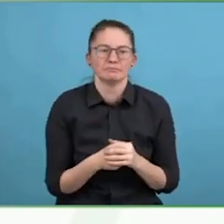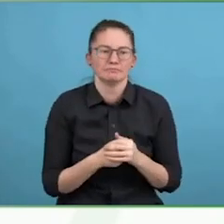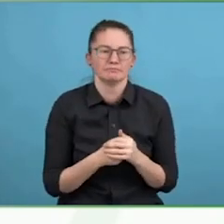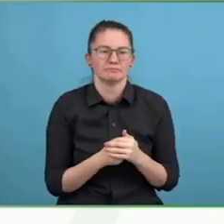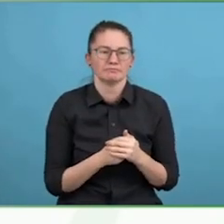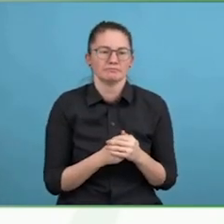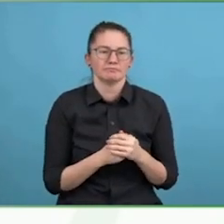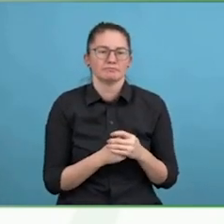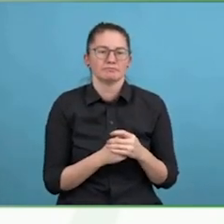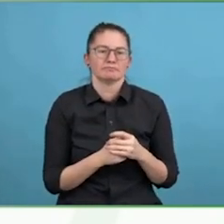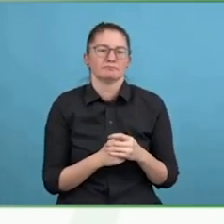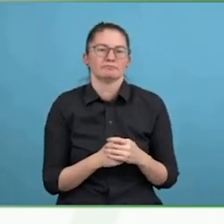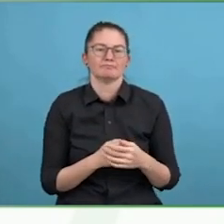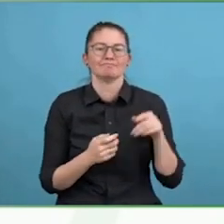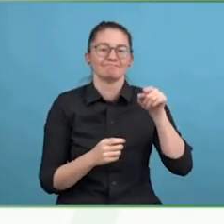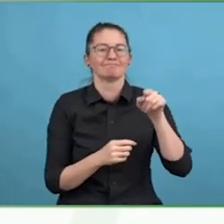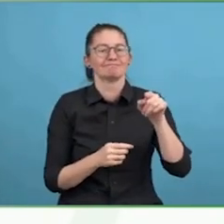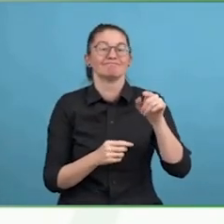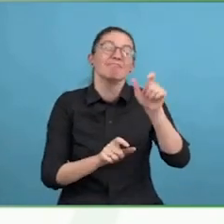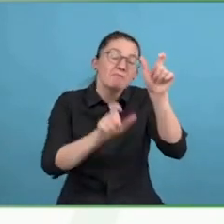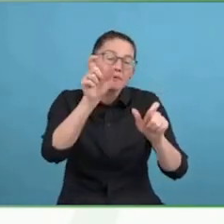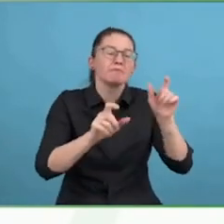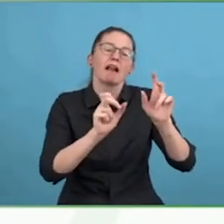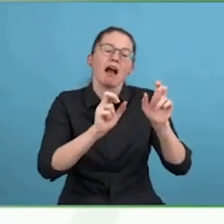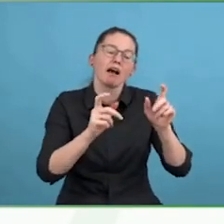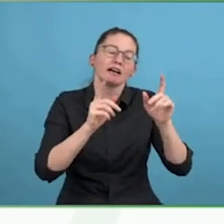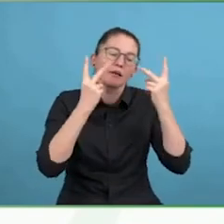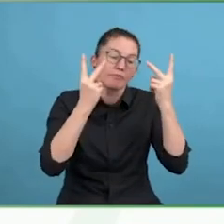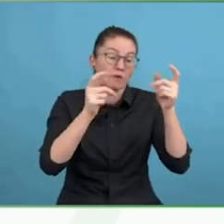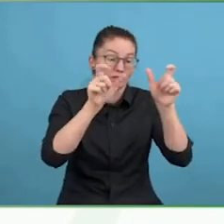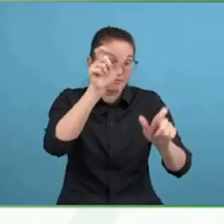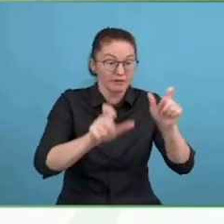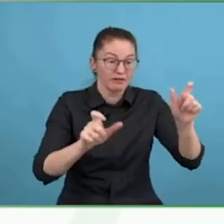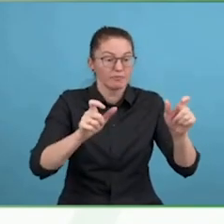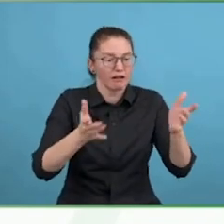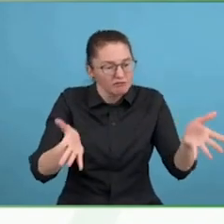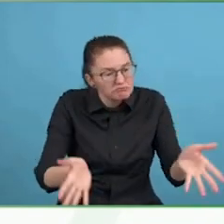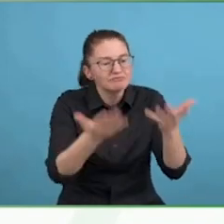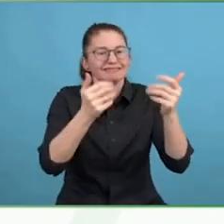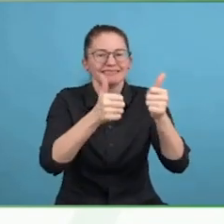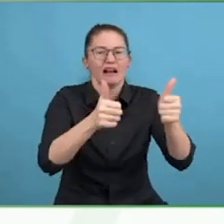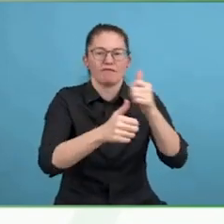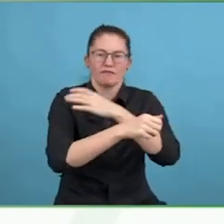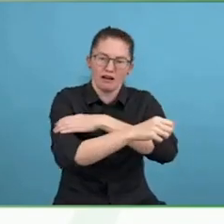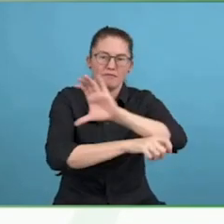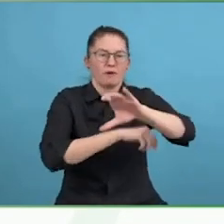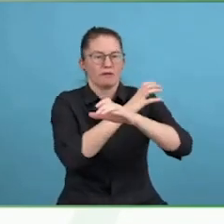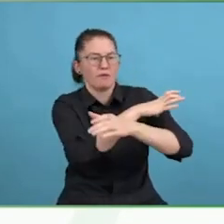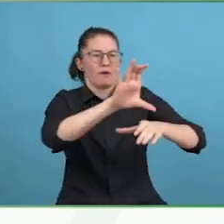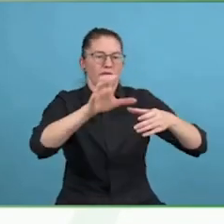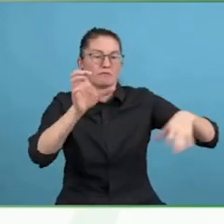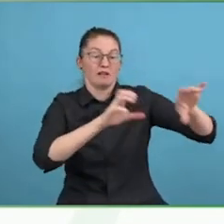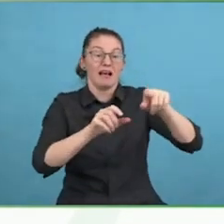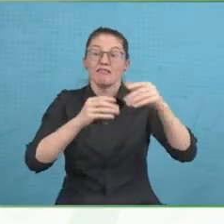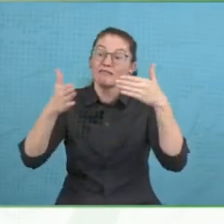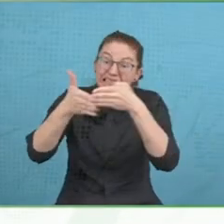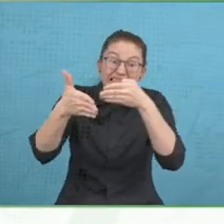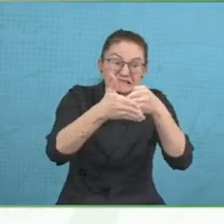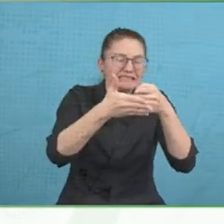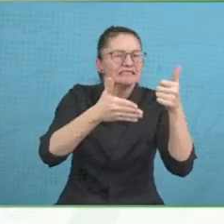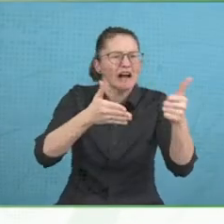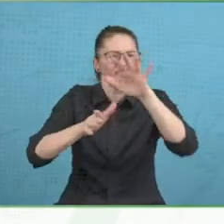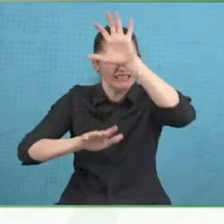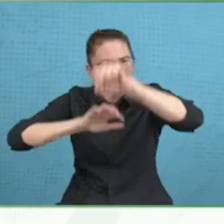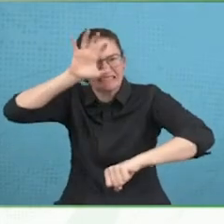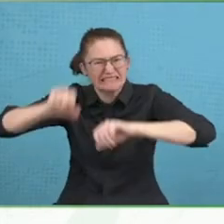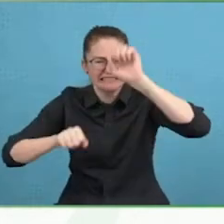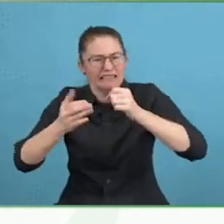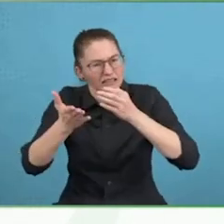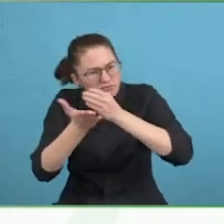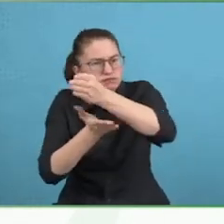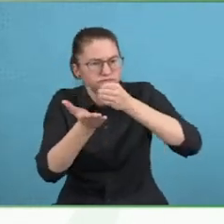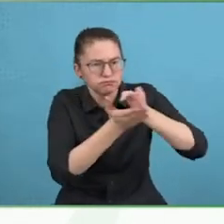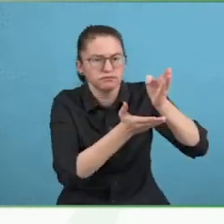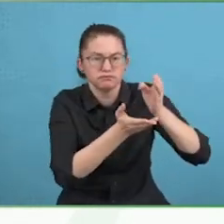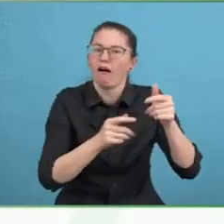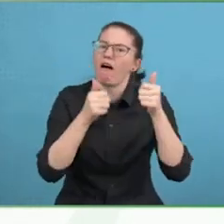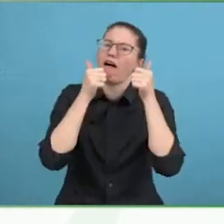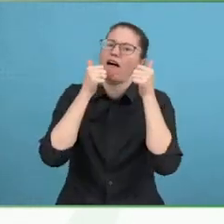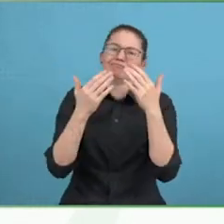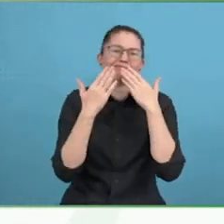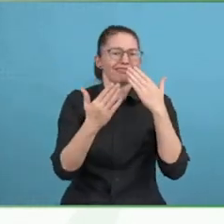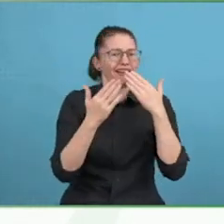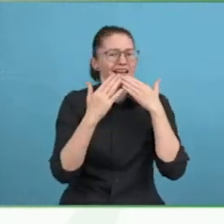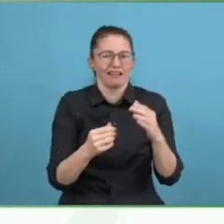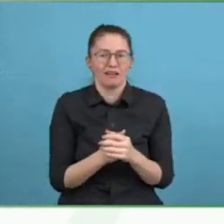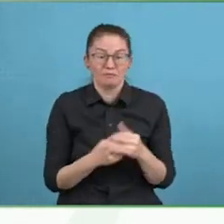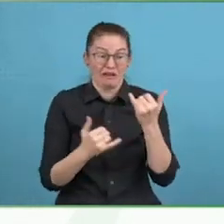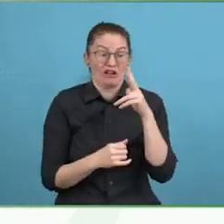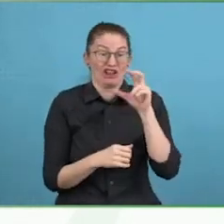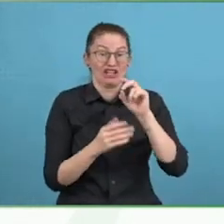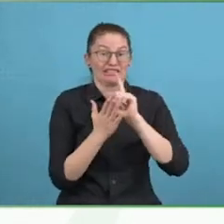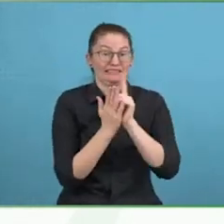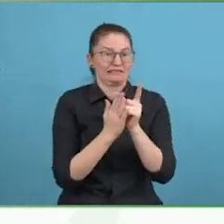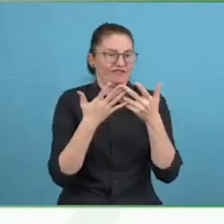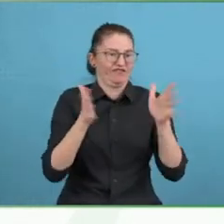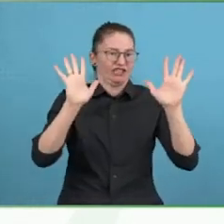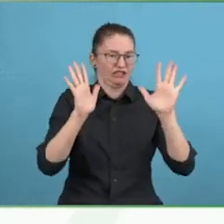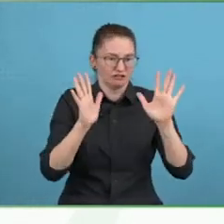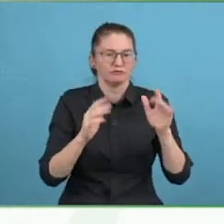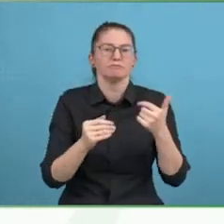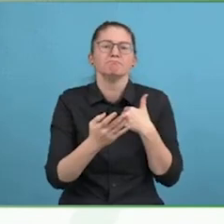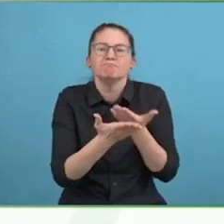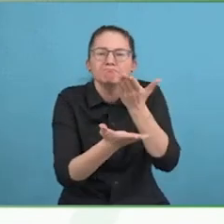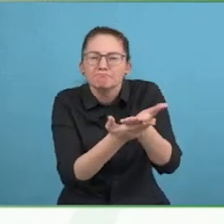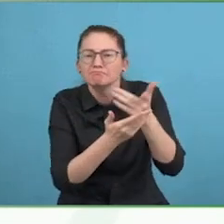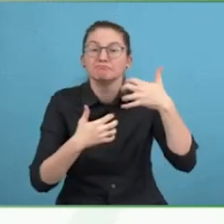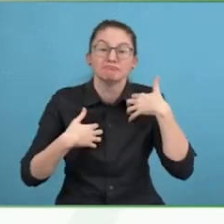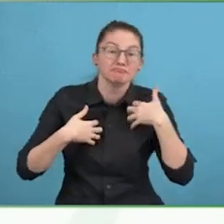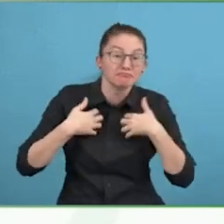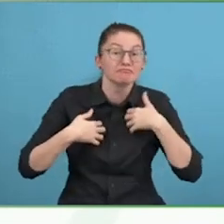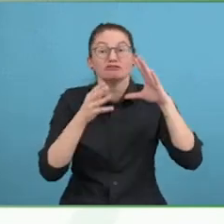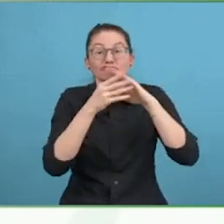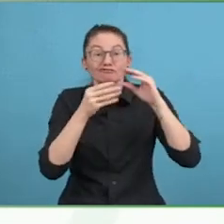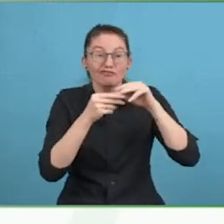Thank you so much, it is always such fun. Thank you and see you tomorrow.